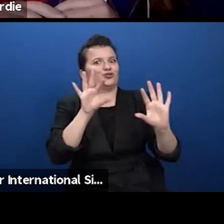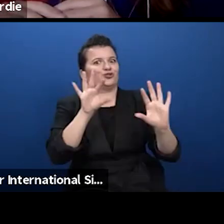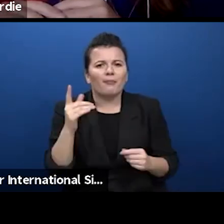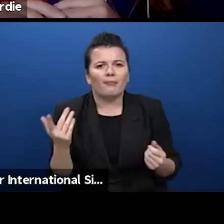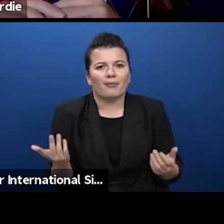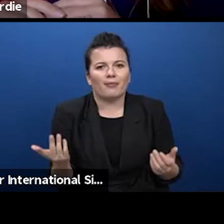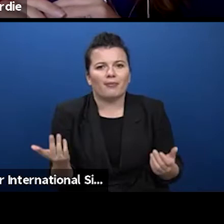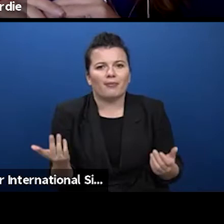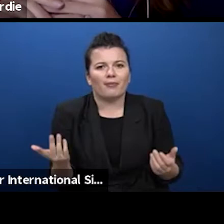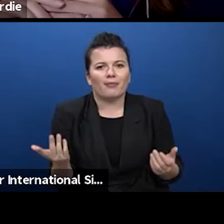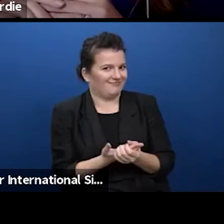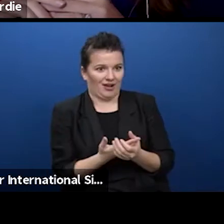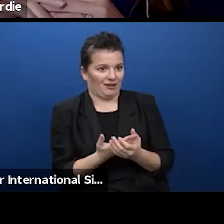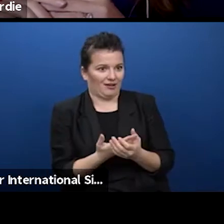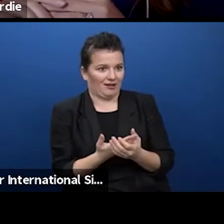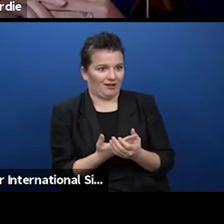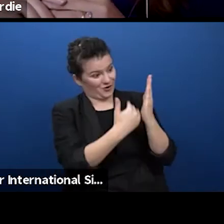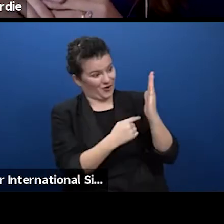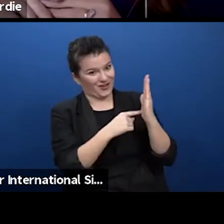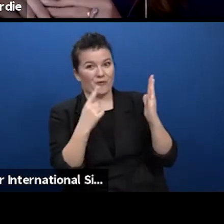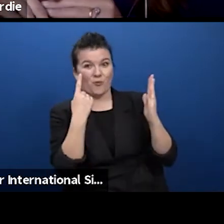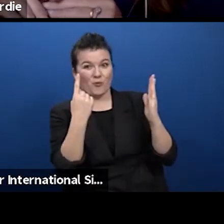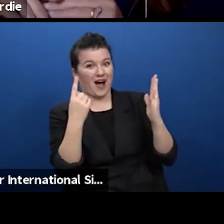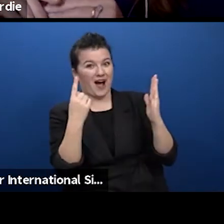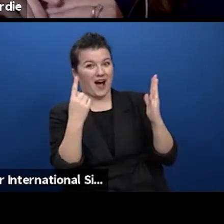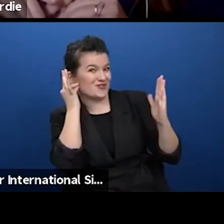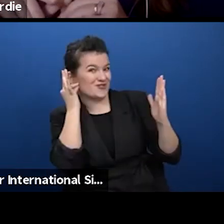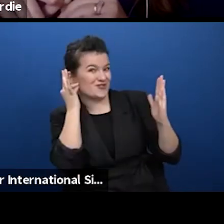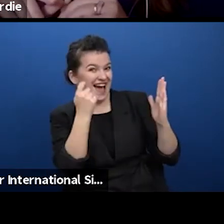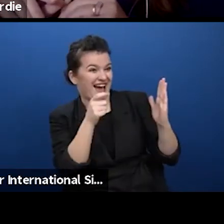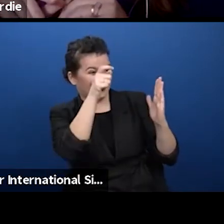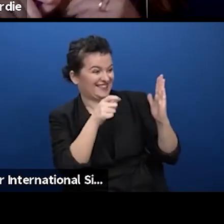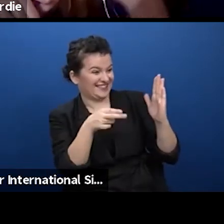their own programme in a big European festival. I would be curious to read. How these things can,